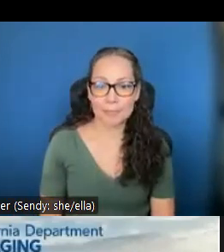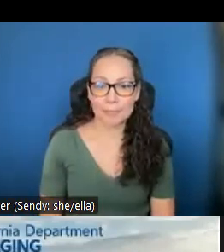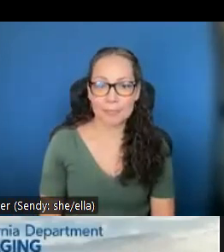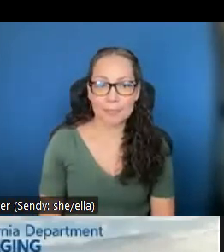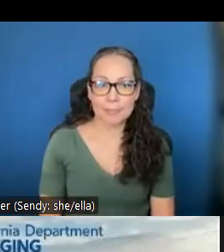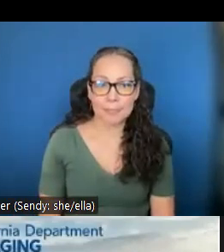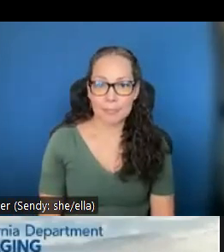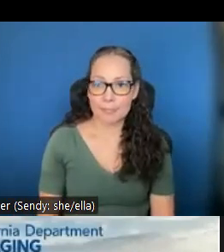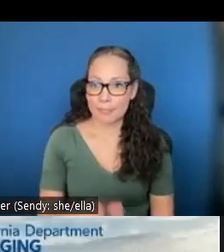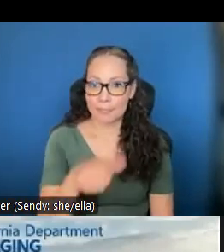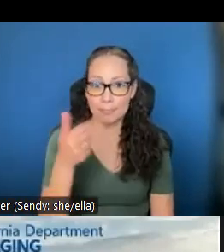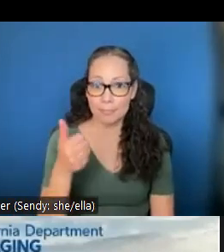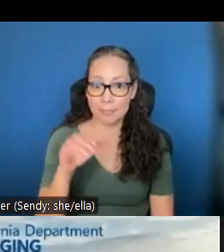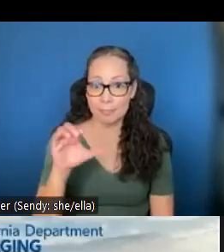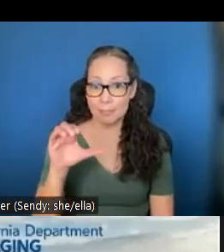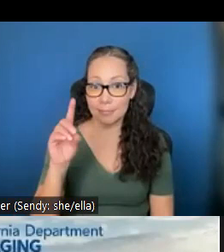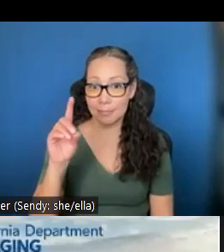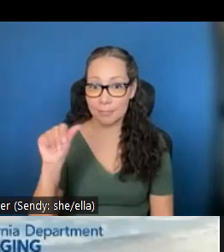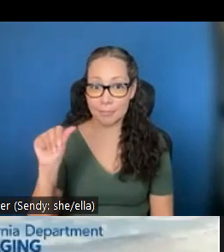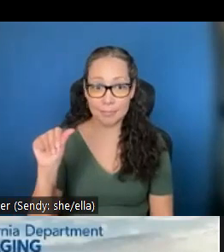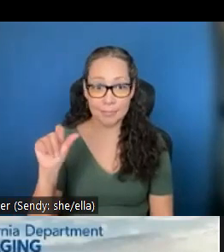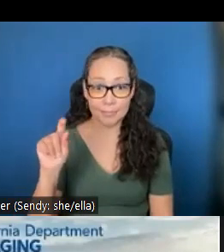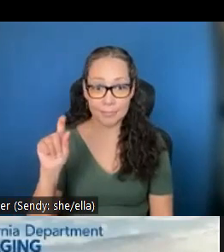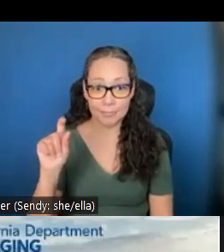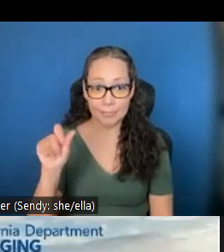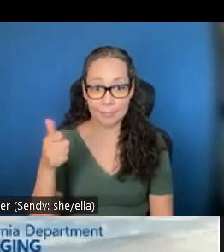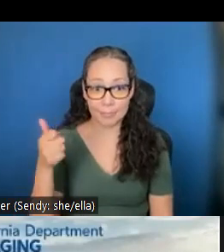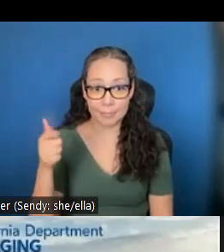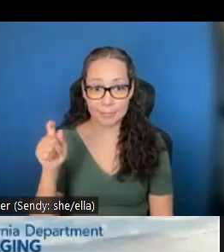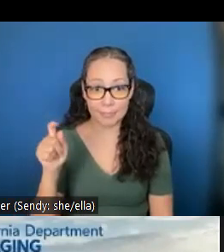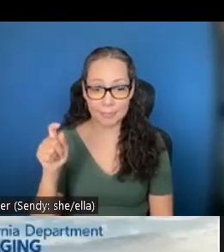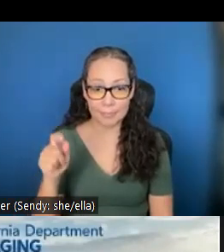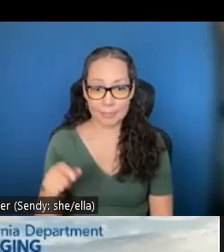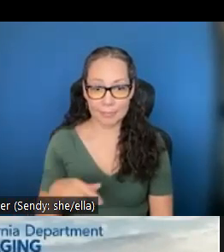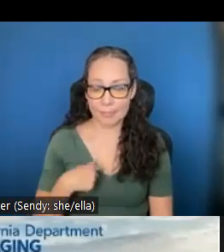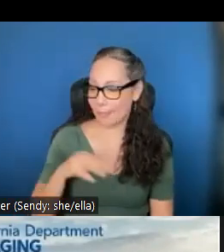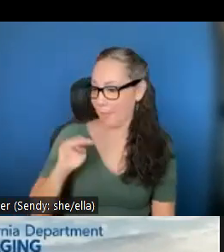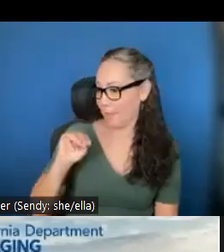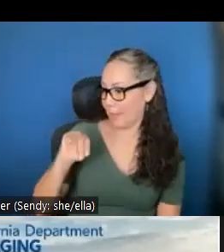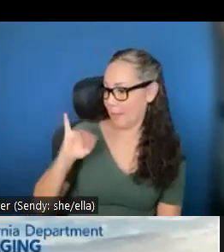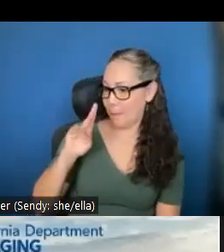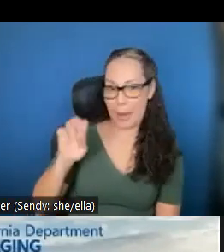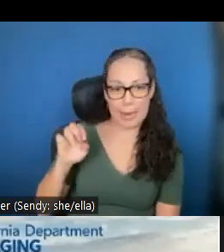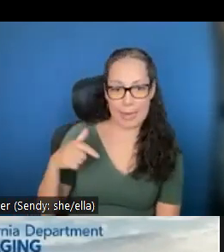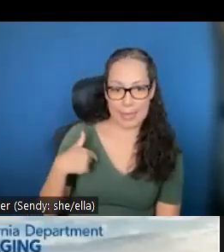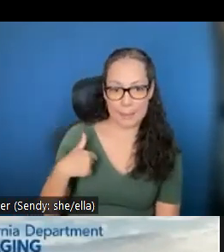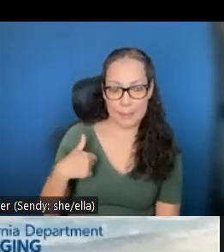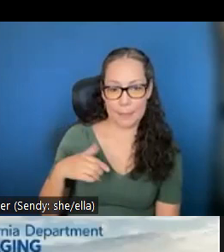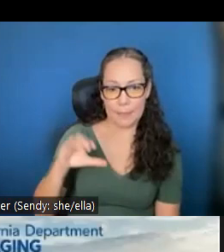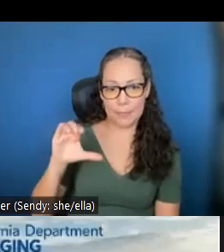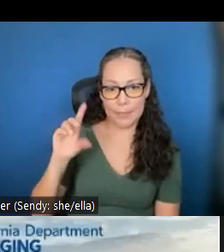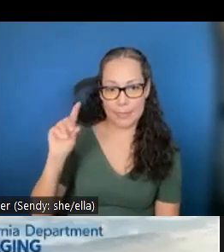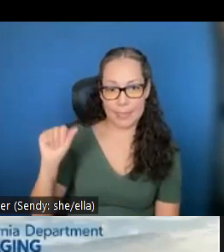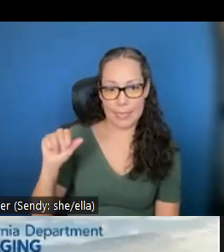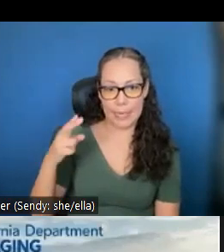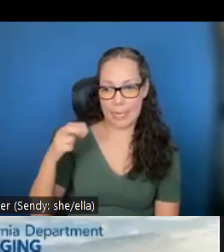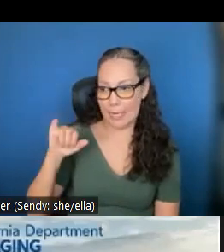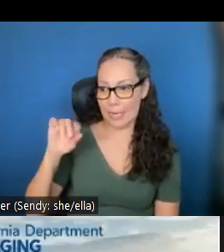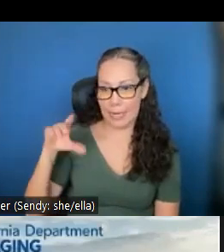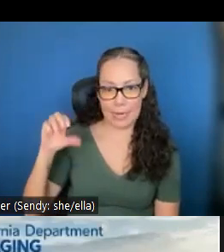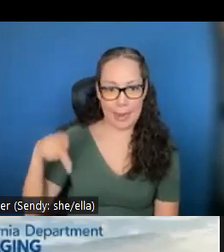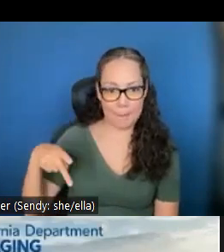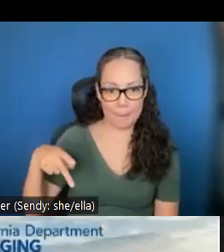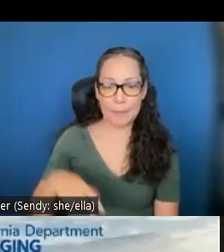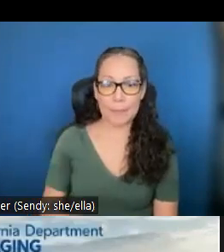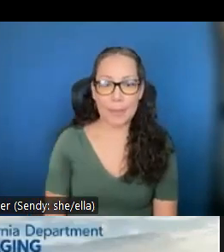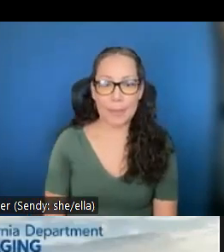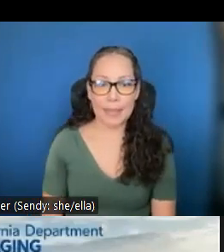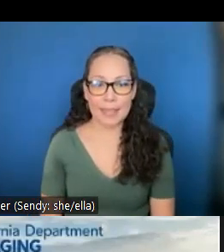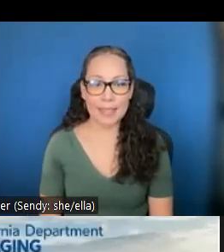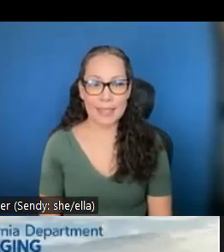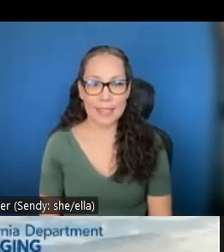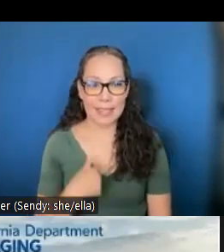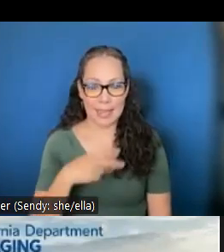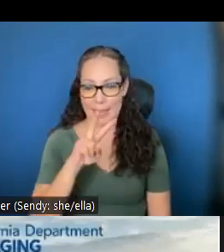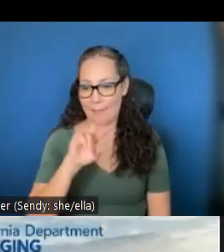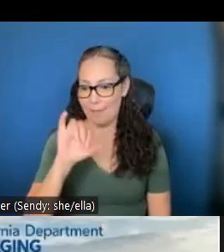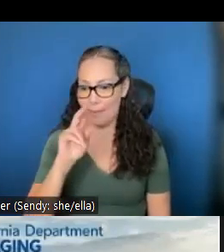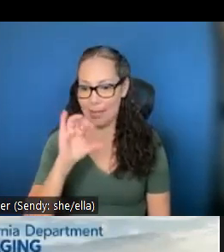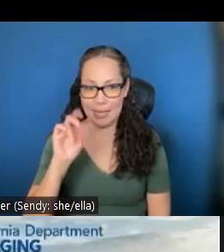CDA hi this is Mike with highcap thank you Michael good morning this is Vicky with CDA